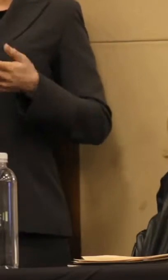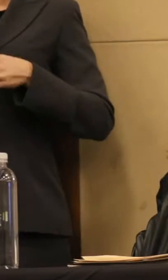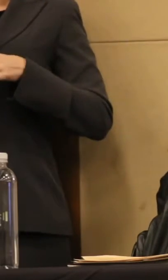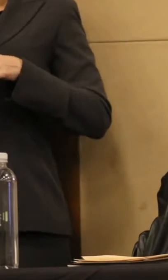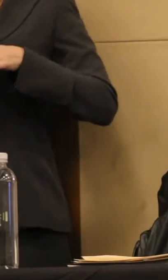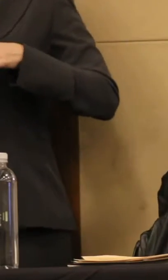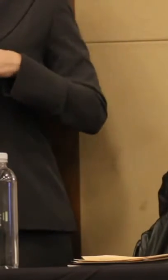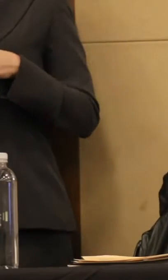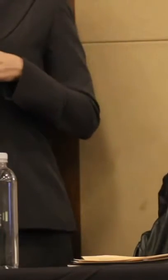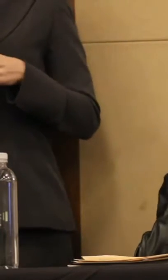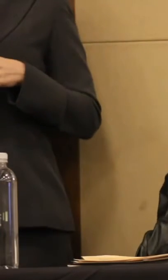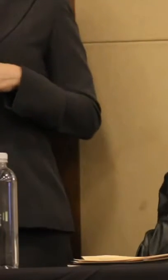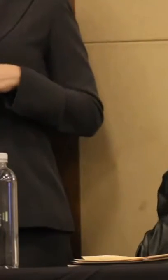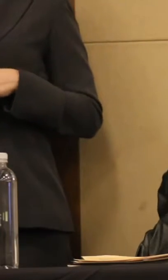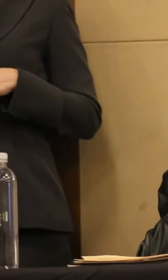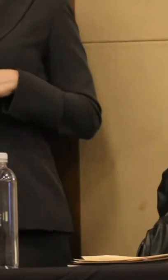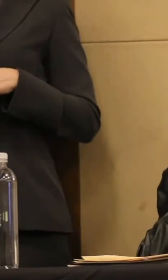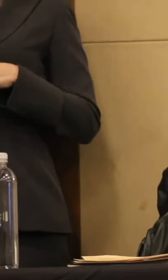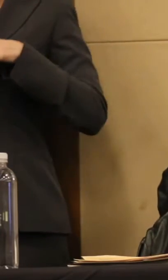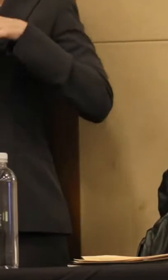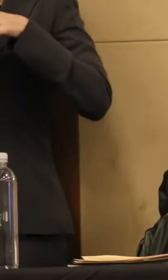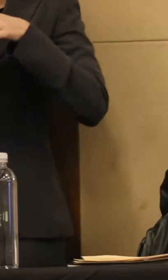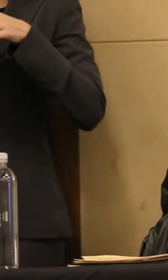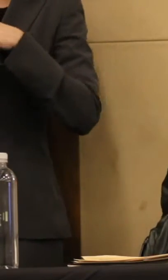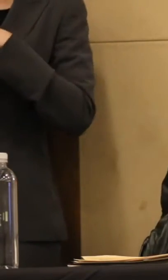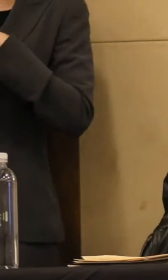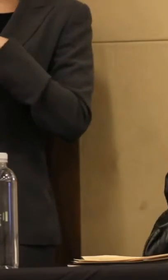industry.